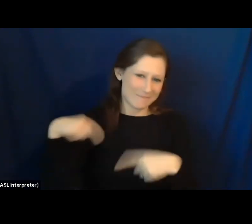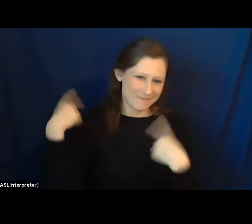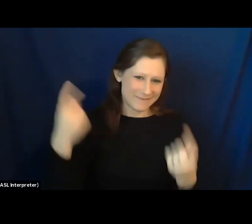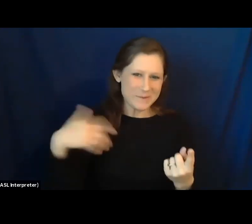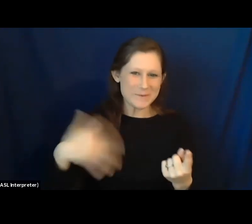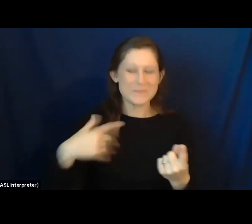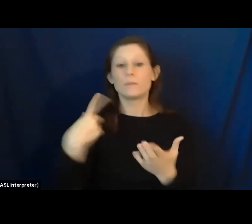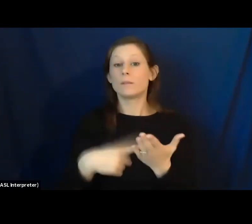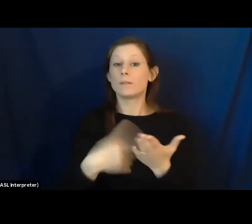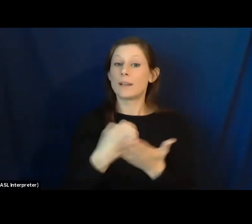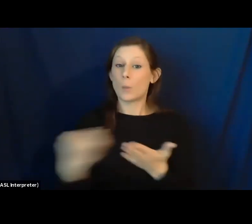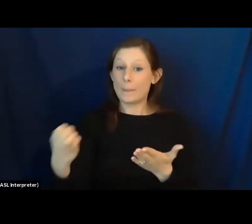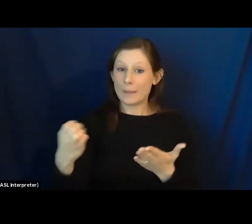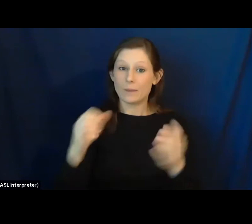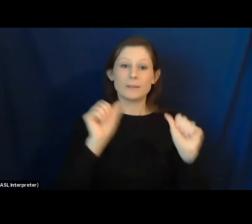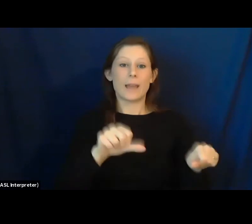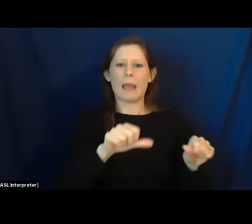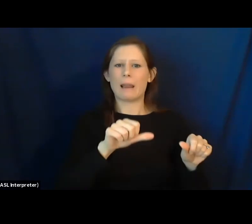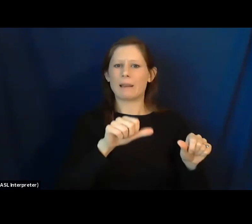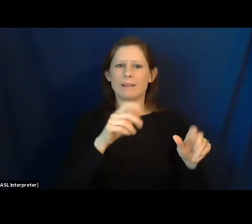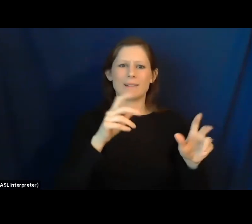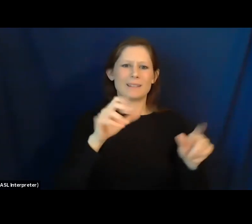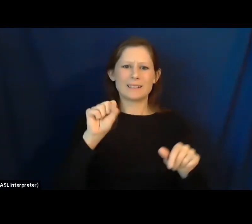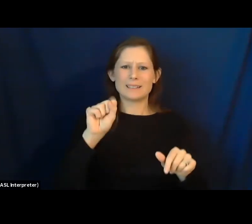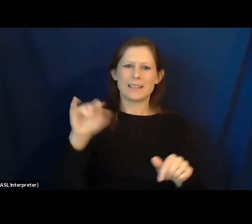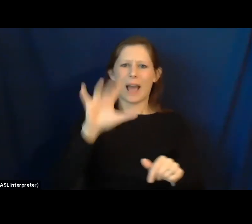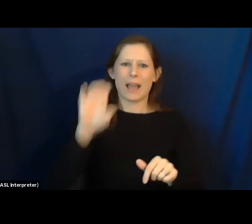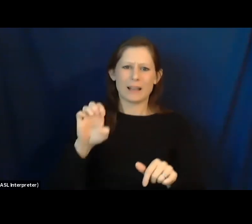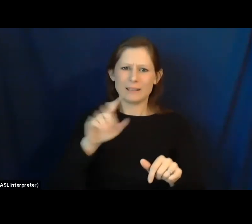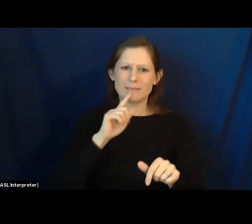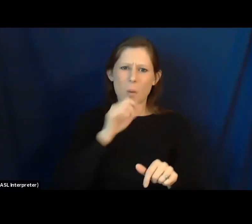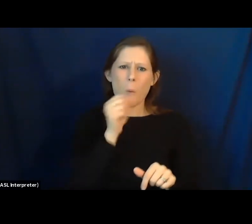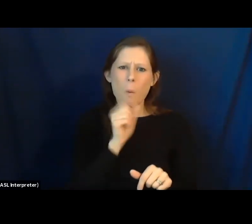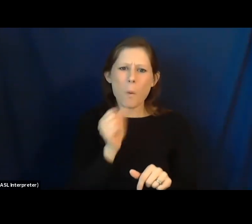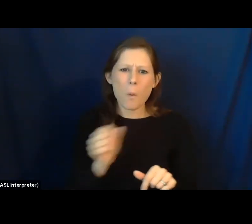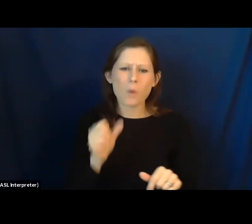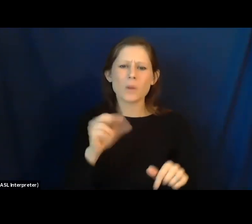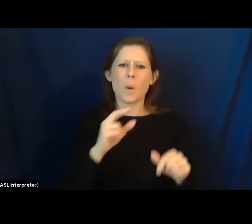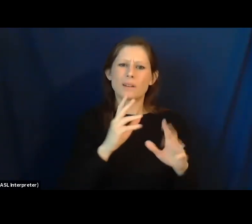can go out of style or you know, just wear and tear. and so again, I wanted to make sure